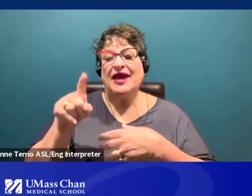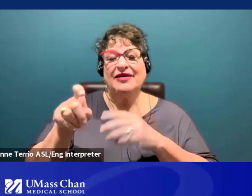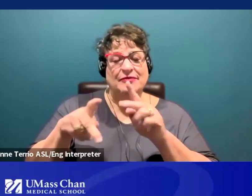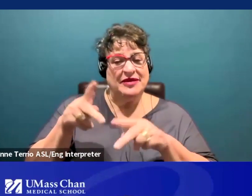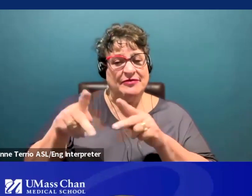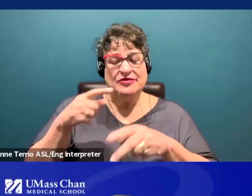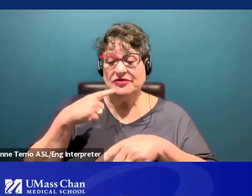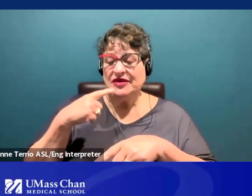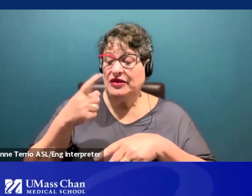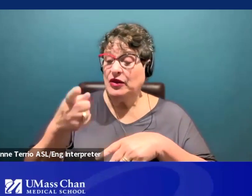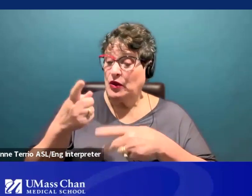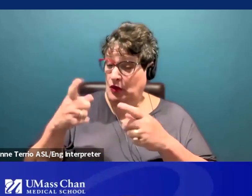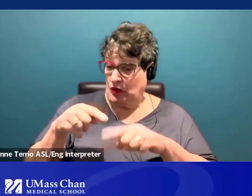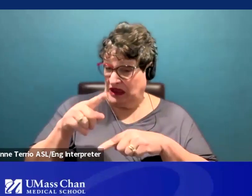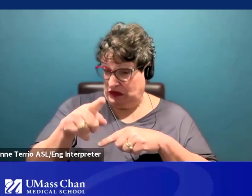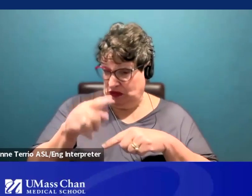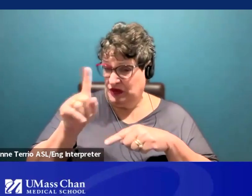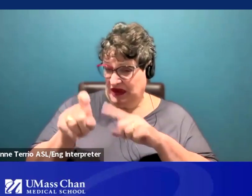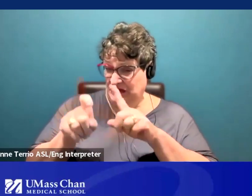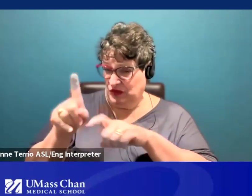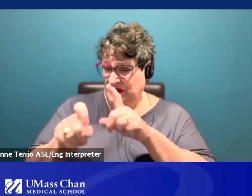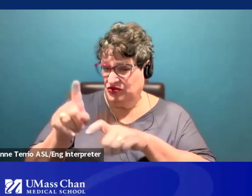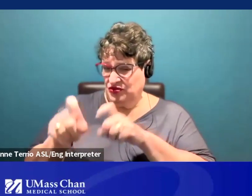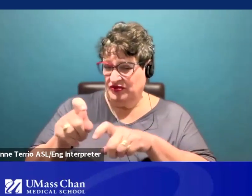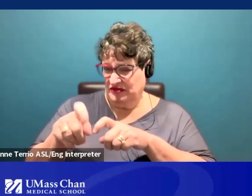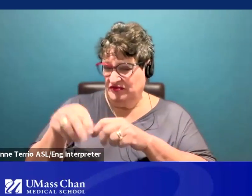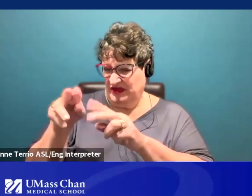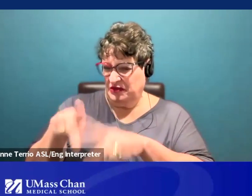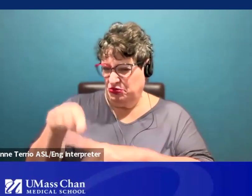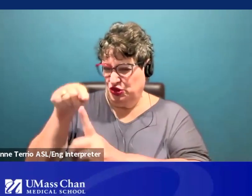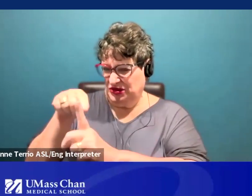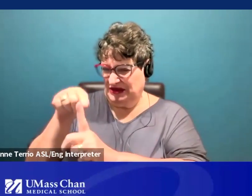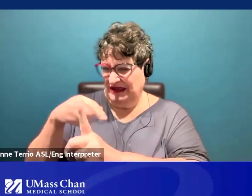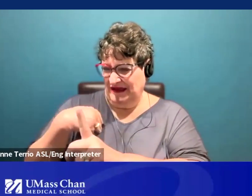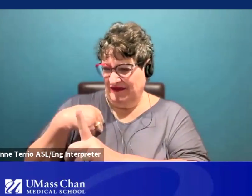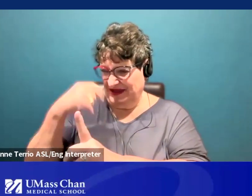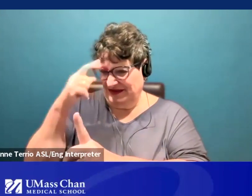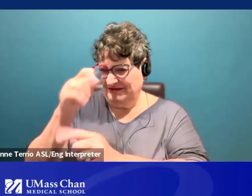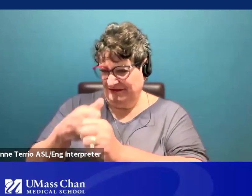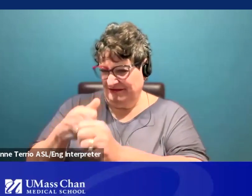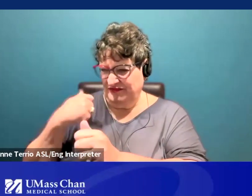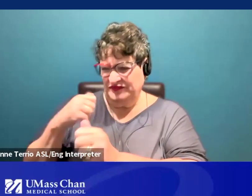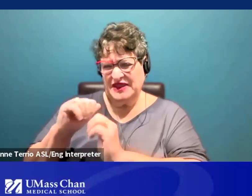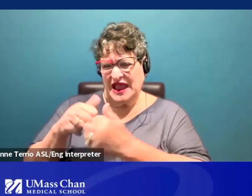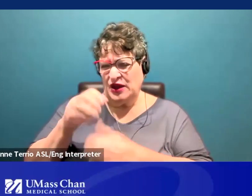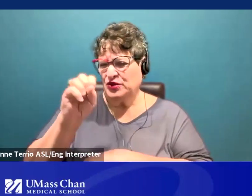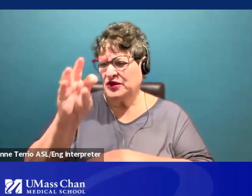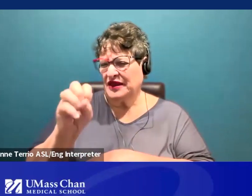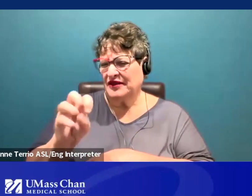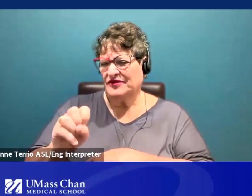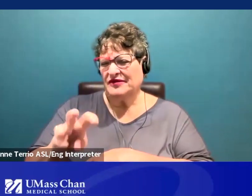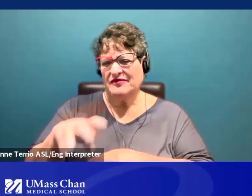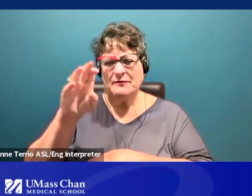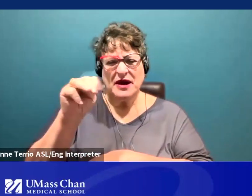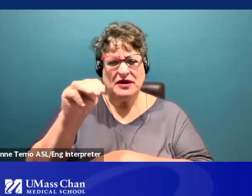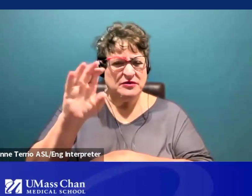questions of a person with an intellectual disability, how do you give them multiple choices and not just let it be yes or no answers all the time?